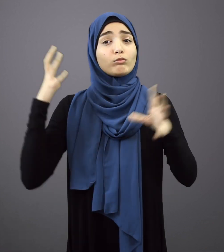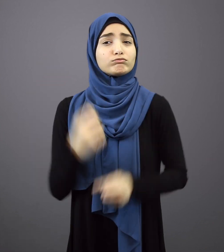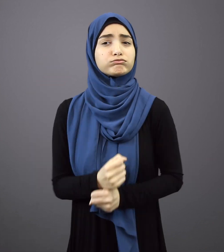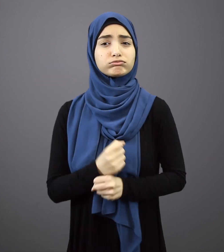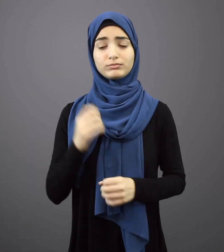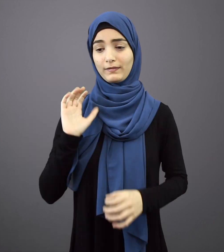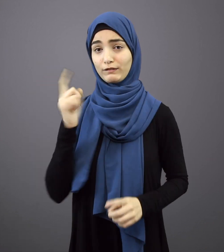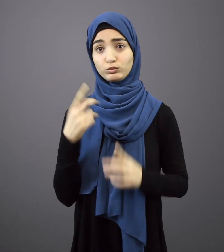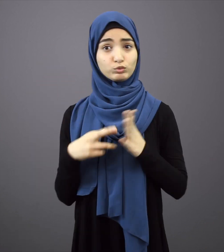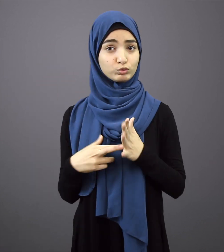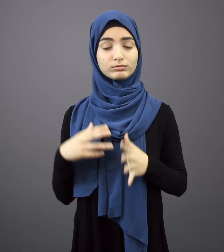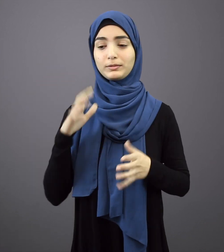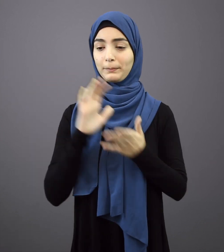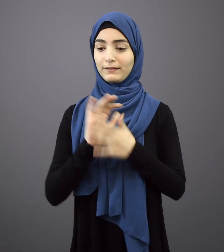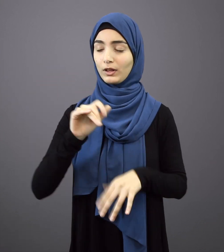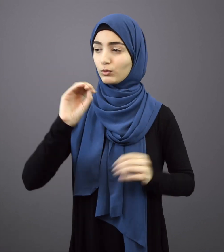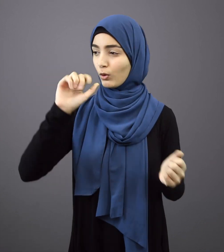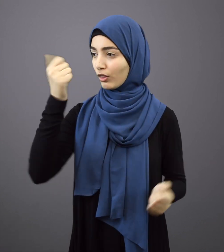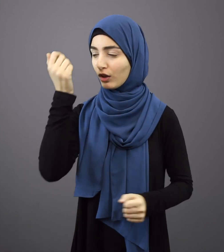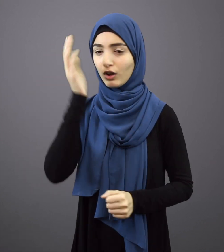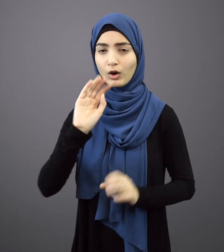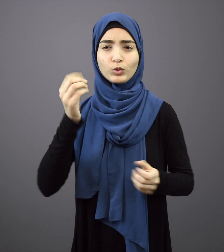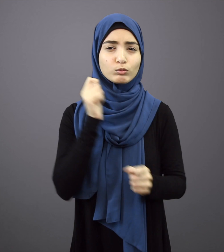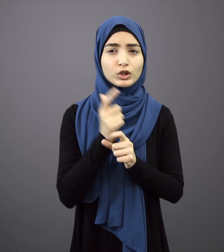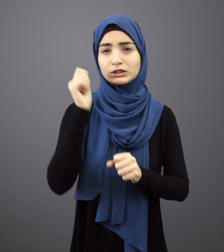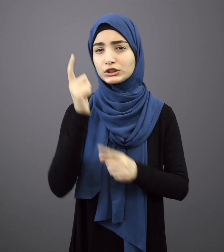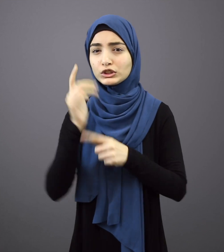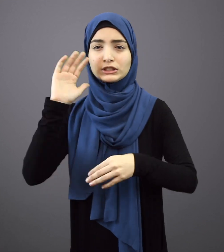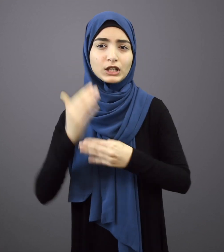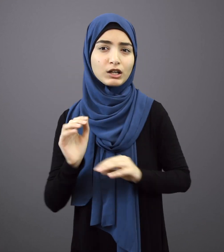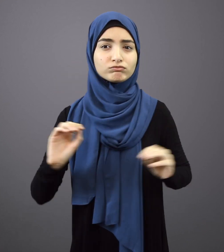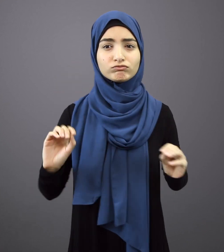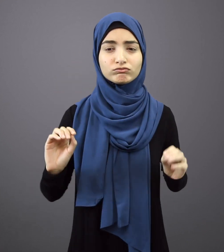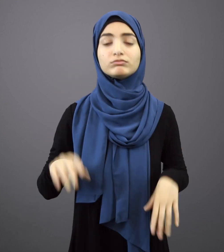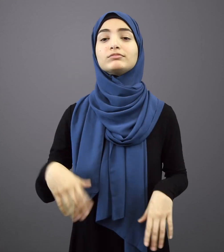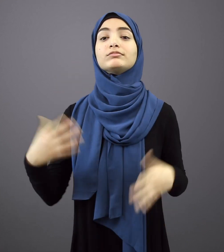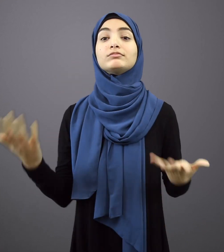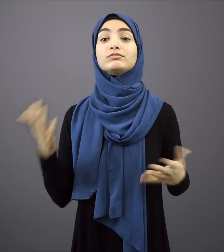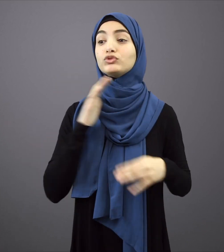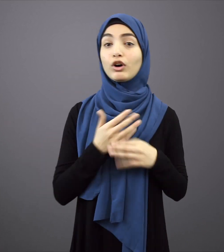So in summary, to believe that there is no other God (no brother, sister, son, nor daughter)